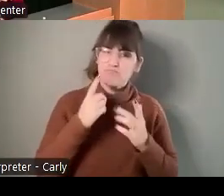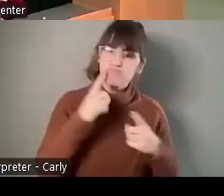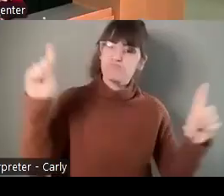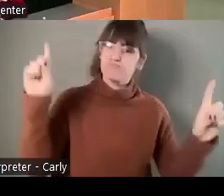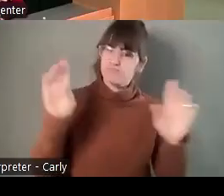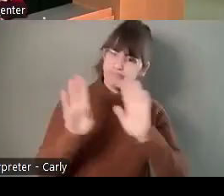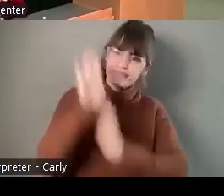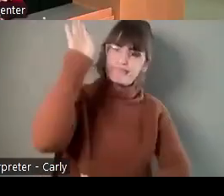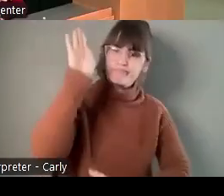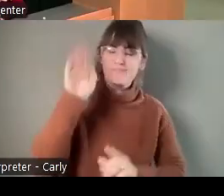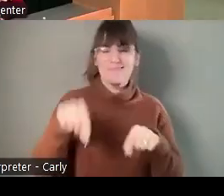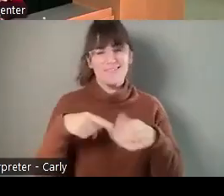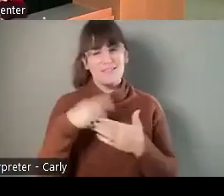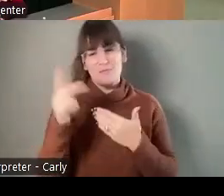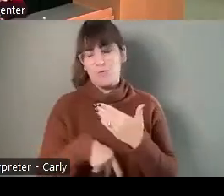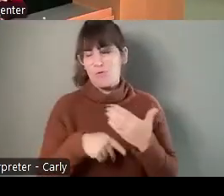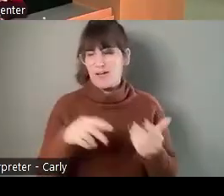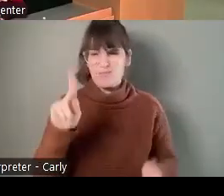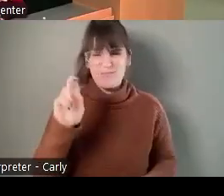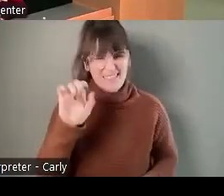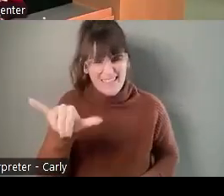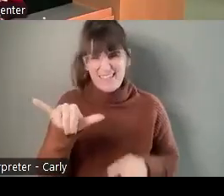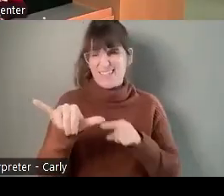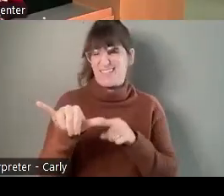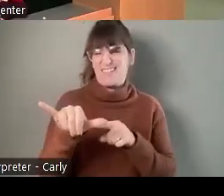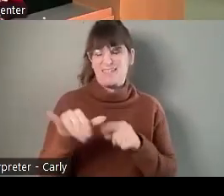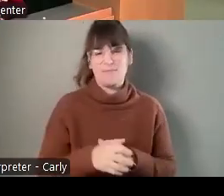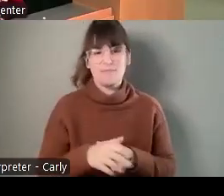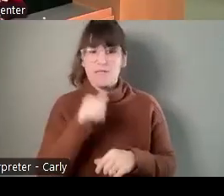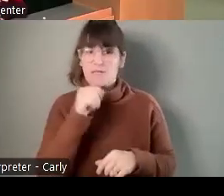this program is a key element of that and not only the bullet points you see on the screen but if we